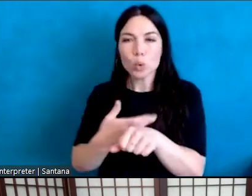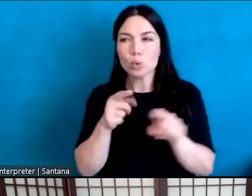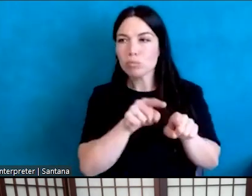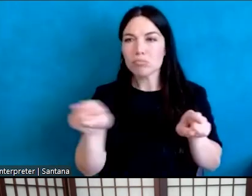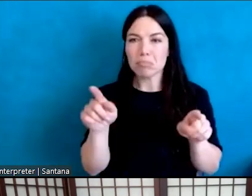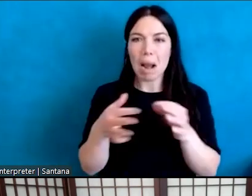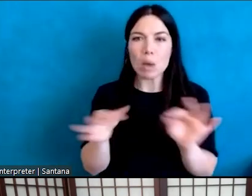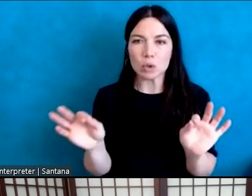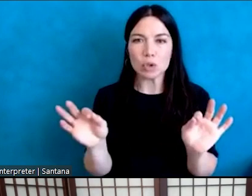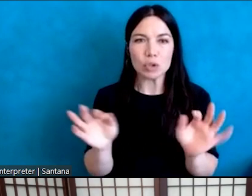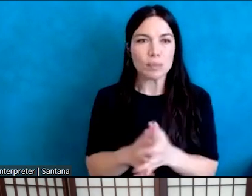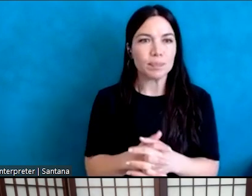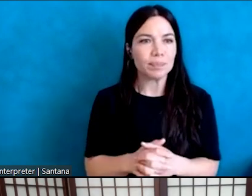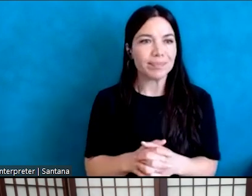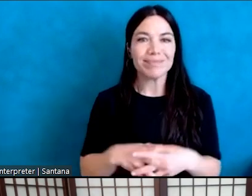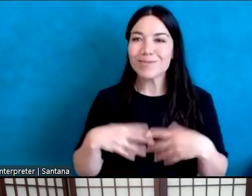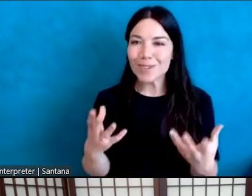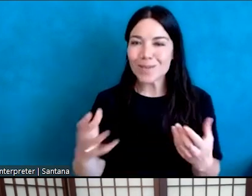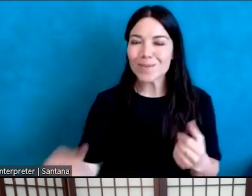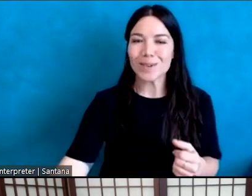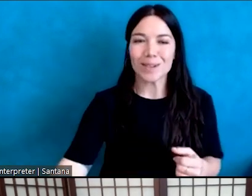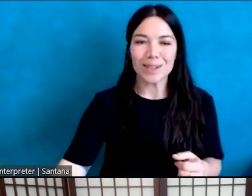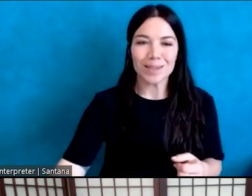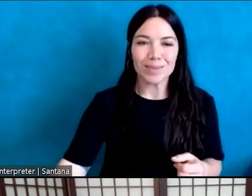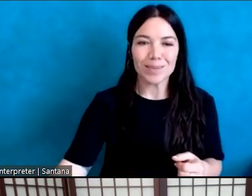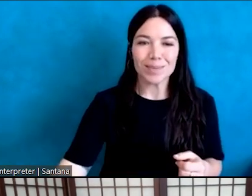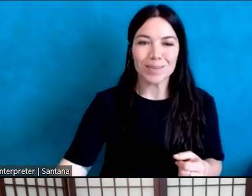This, then, leads into a more critical discussion.